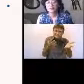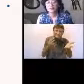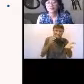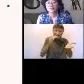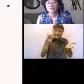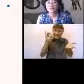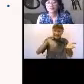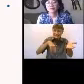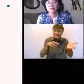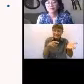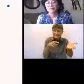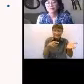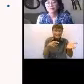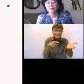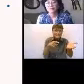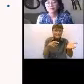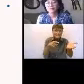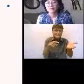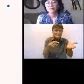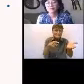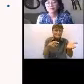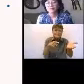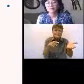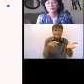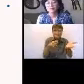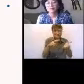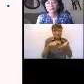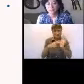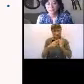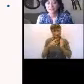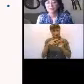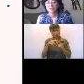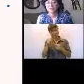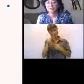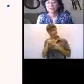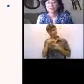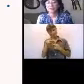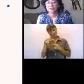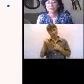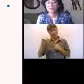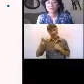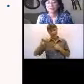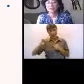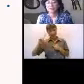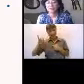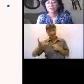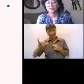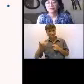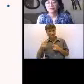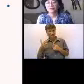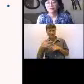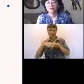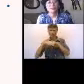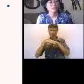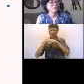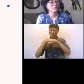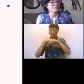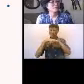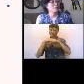being, that's this shallow form from an allyship. And we also see here, putting a solidarity